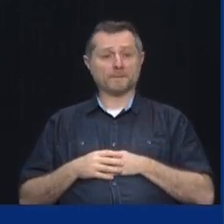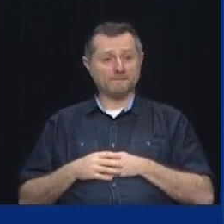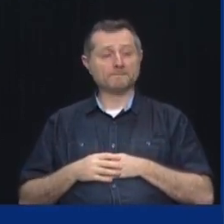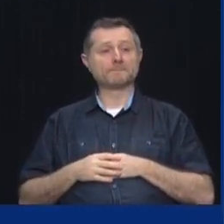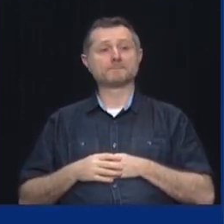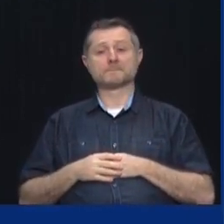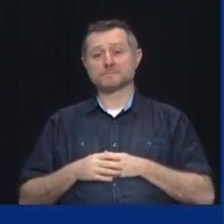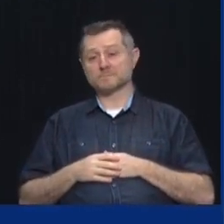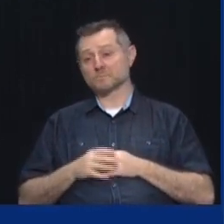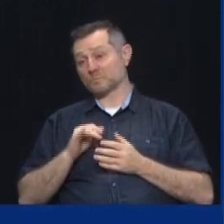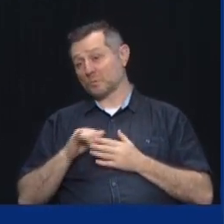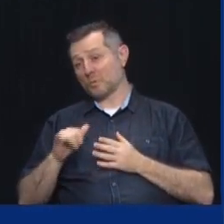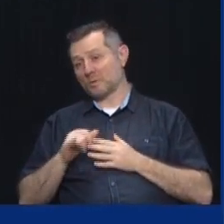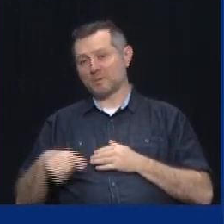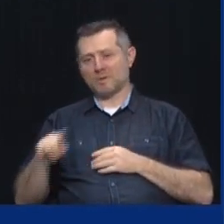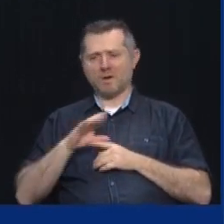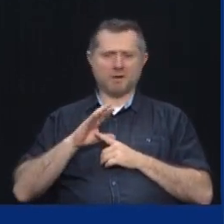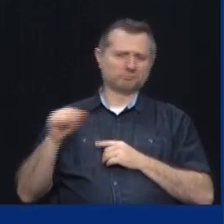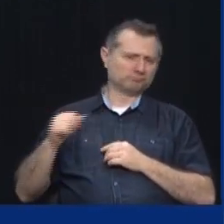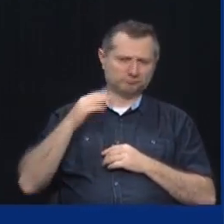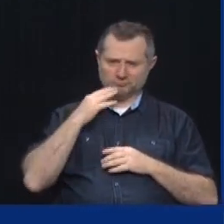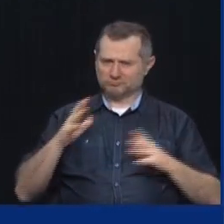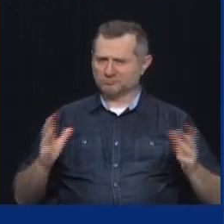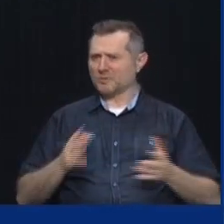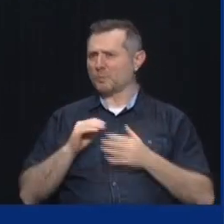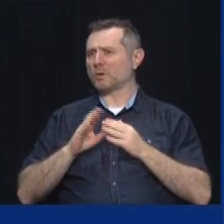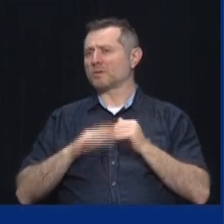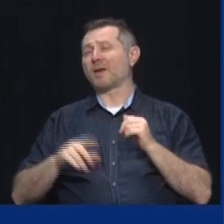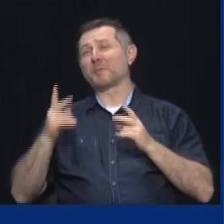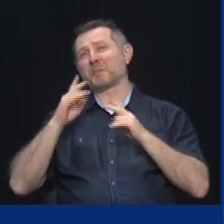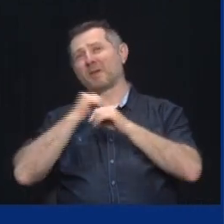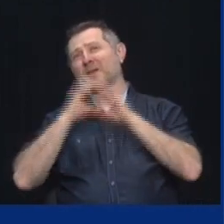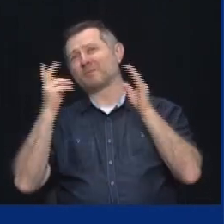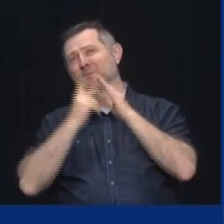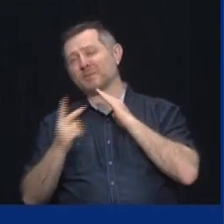NOT ALL STATES WILL HIT IT, BUT WE WILL REACH IT EARLIER THAN ANYONE THOUGHT.